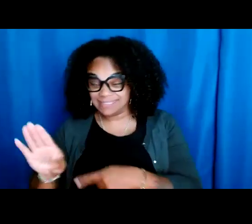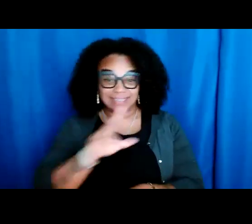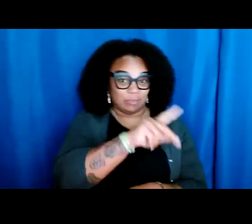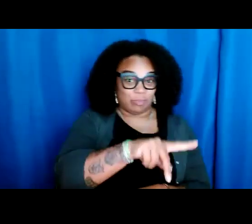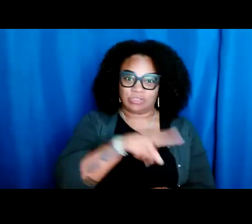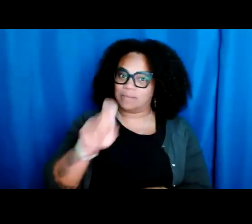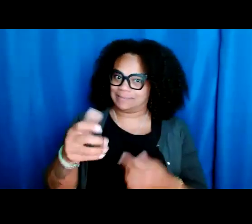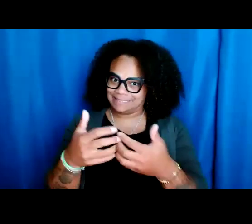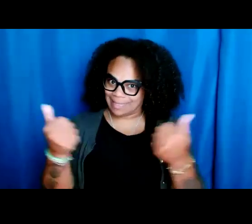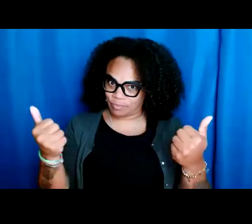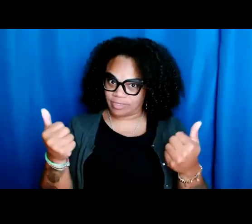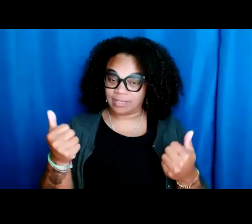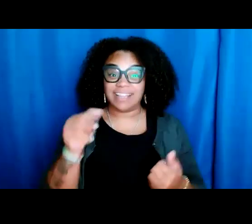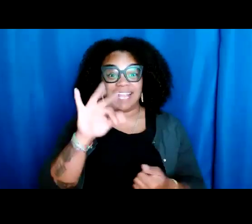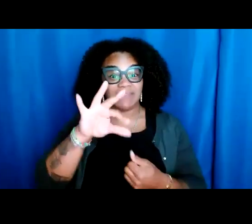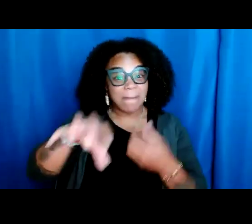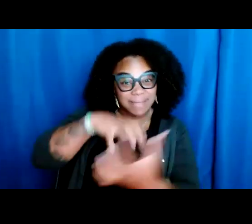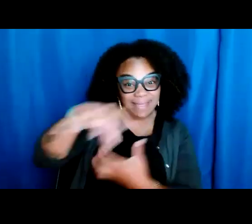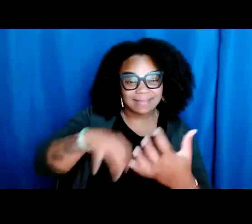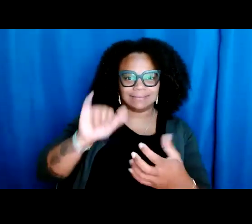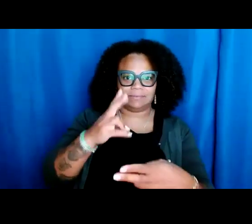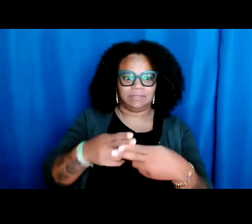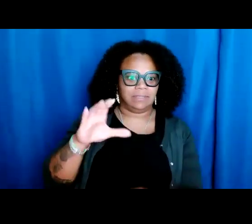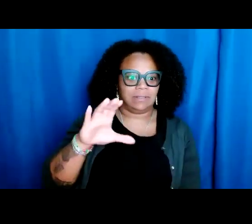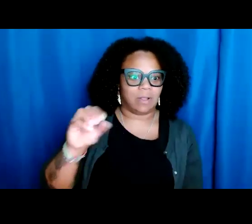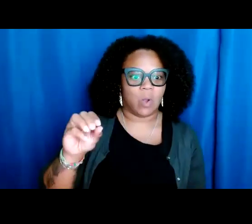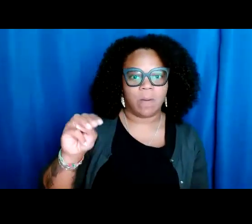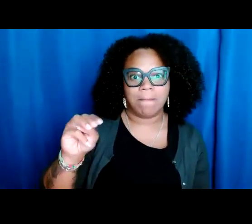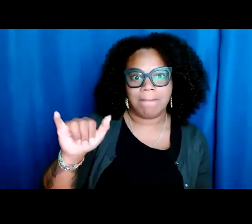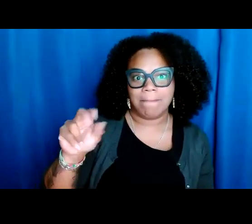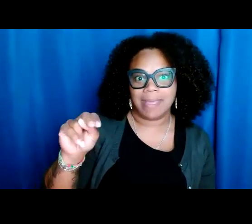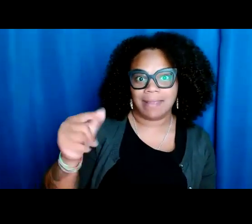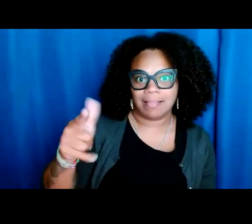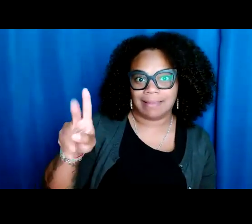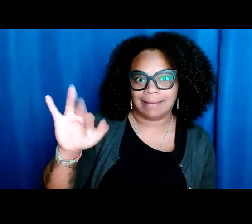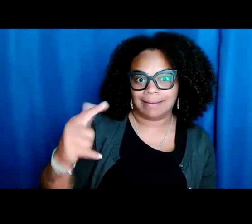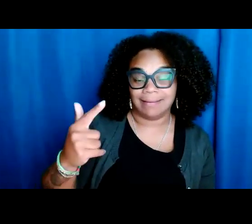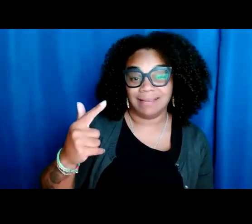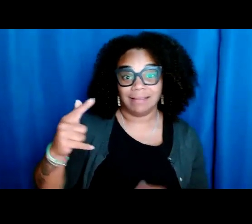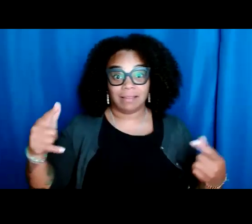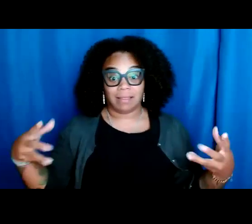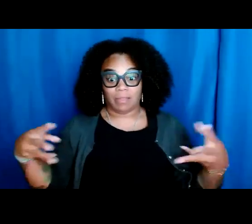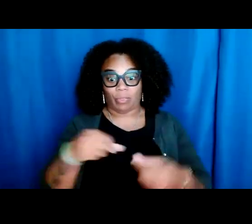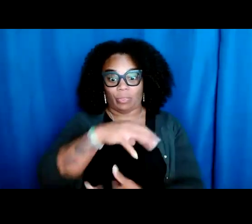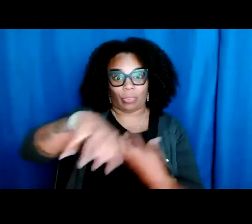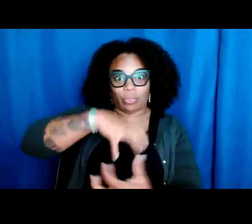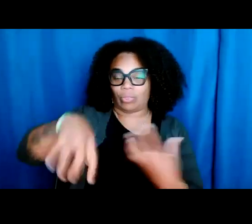is what we call co-mingling. Co-mingling creates confusion. It makes bookkeeping a